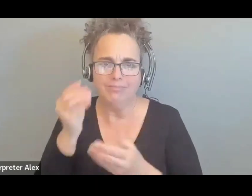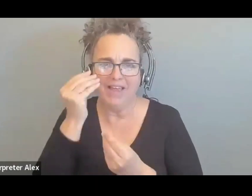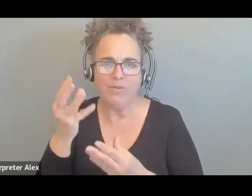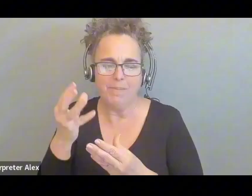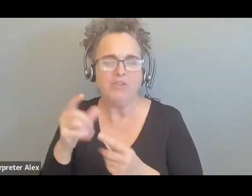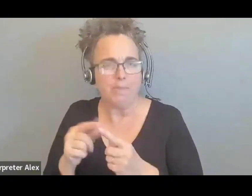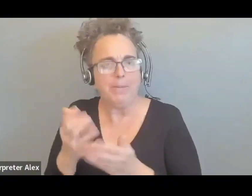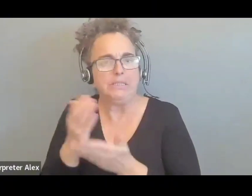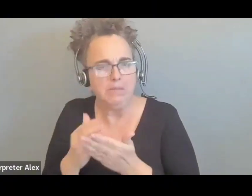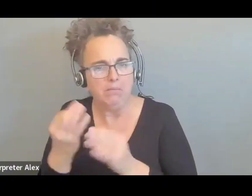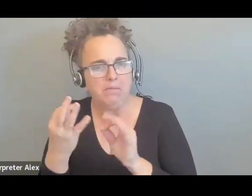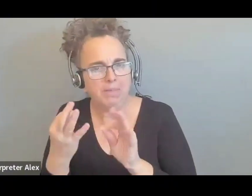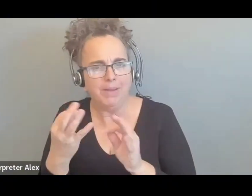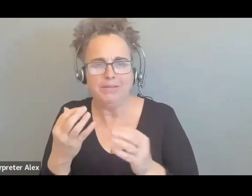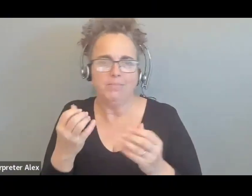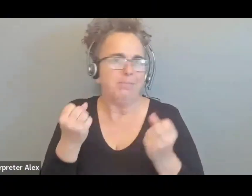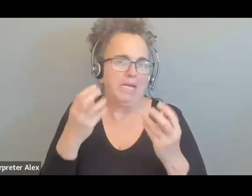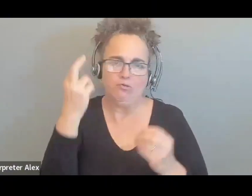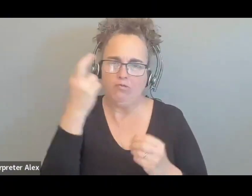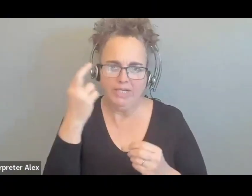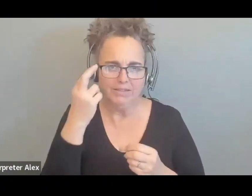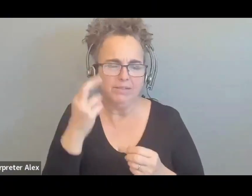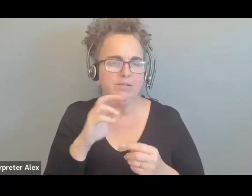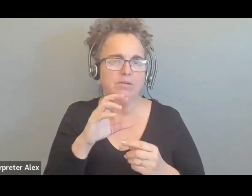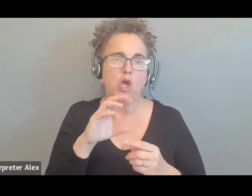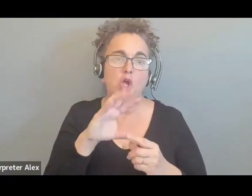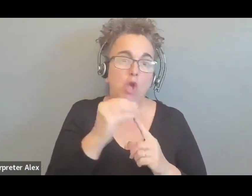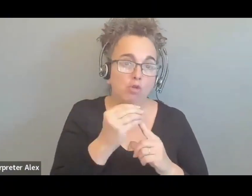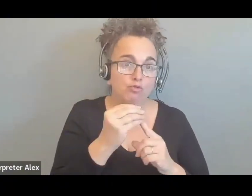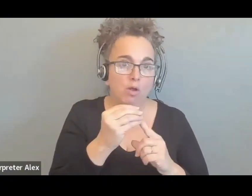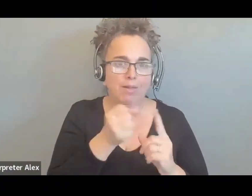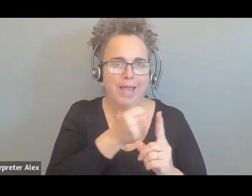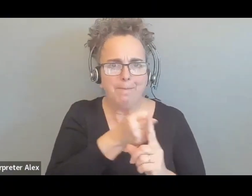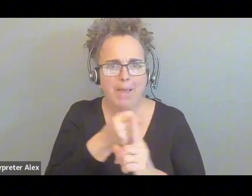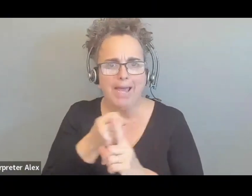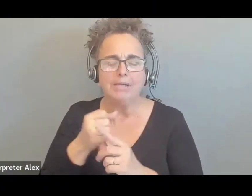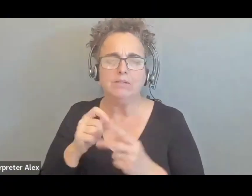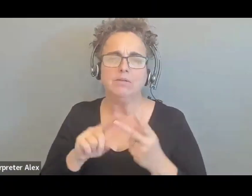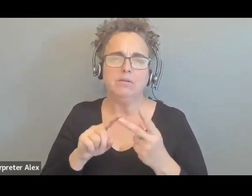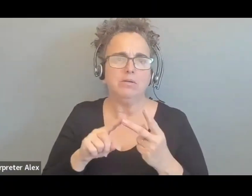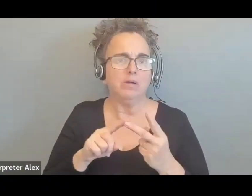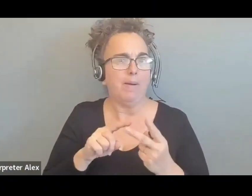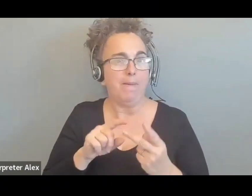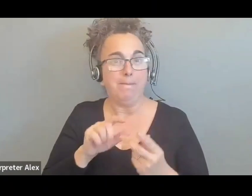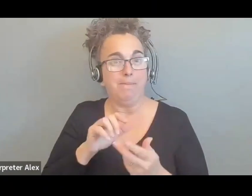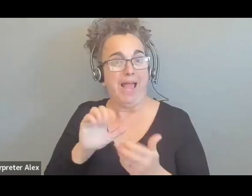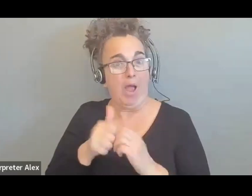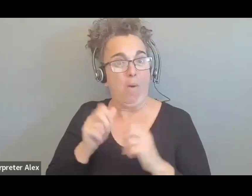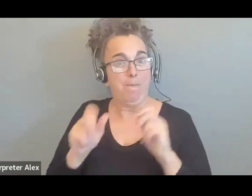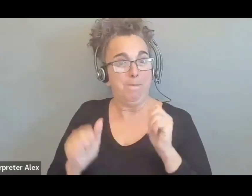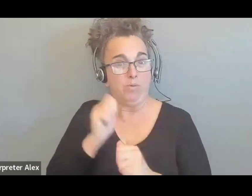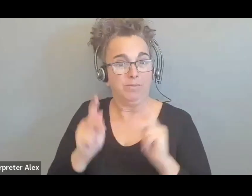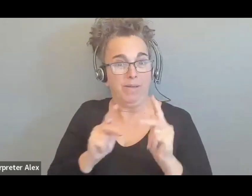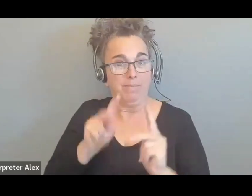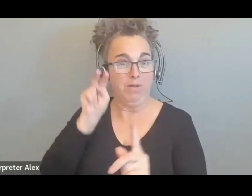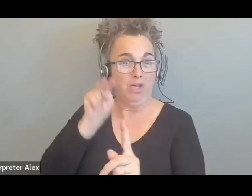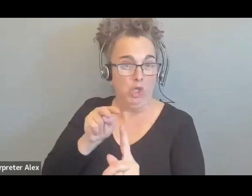because of so many things, cultural impacts, perceived beliefs about disability, et cetera. So it's very likely